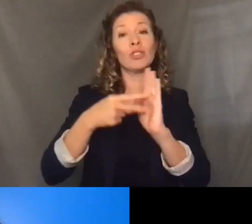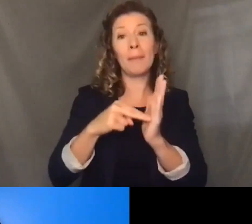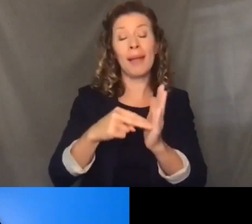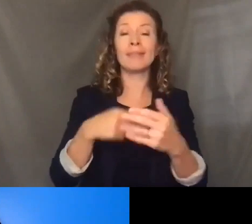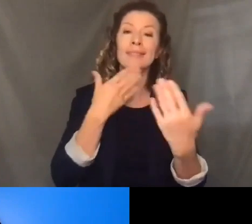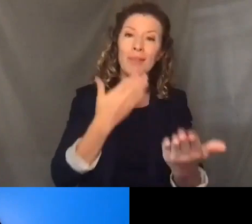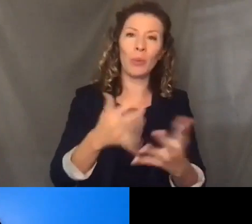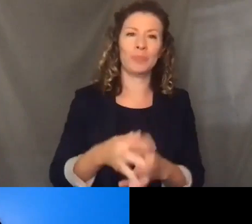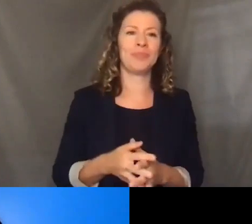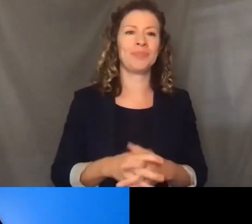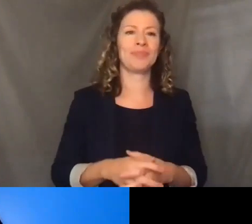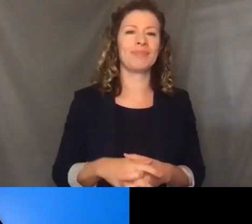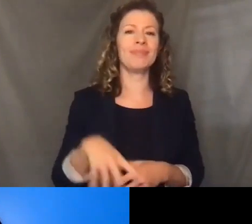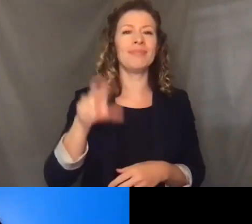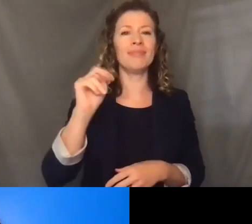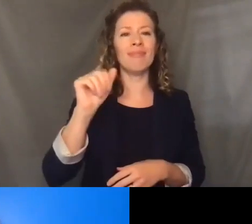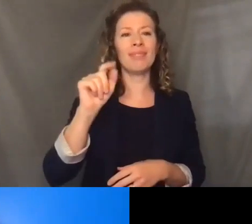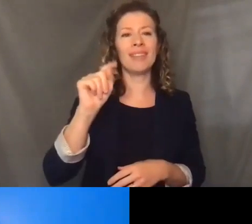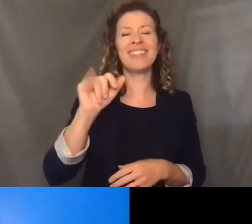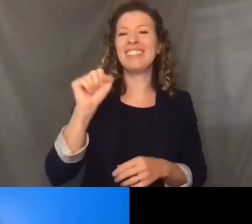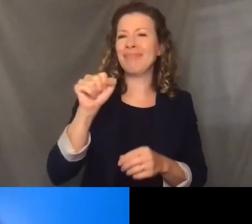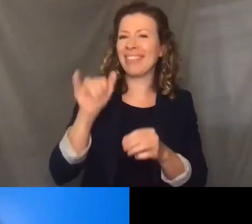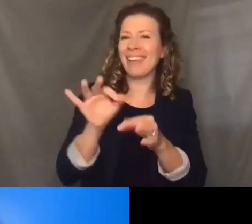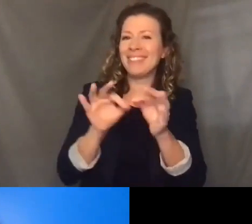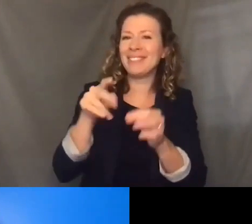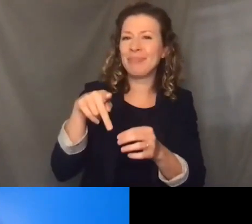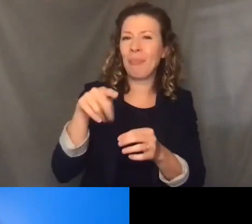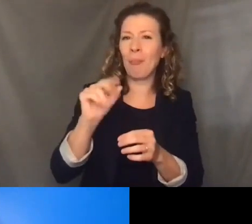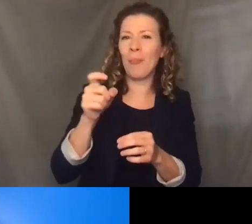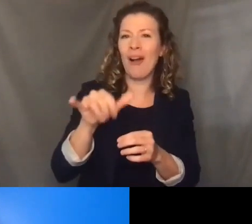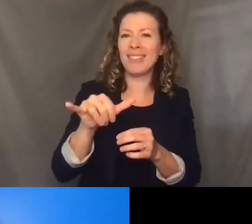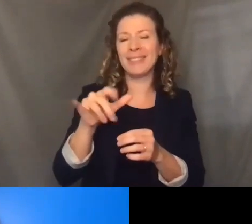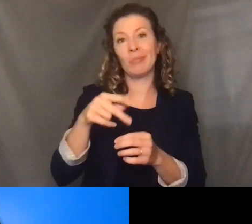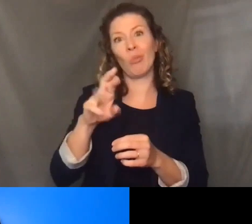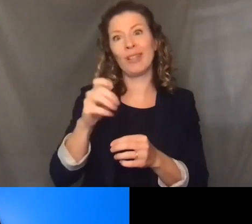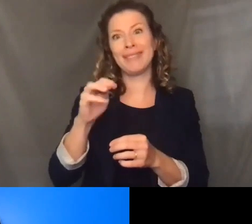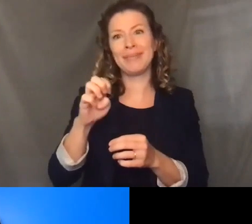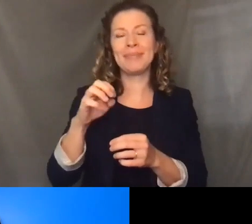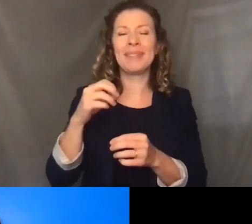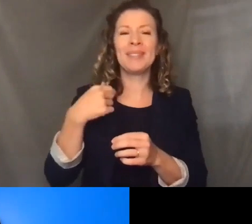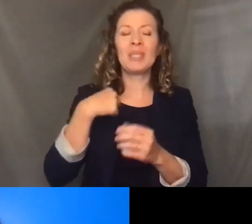Natalia Levshina: yeah that's a proxy i'm hoping at least so that for example if there are any missing